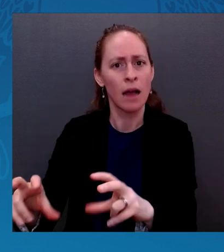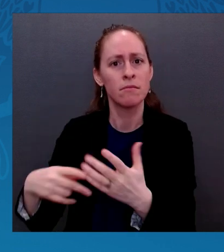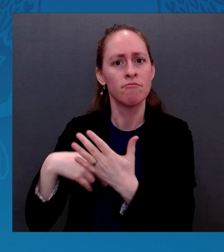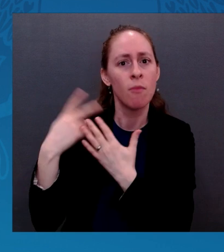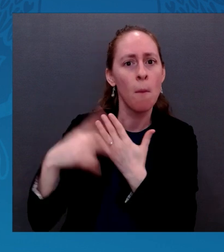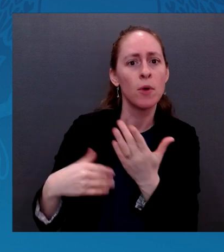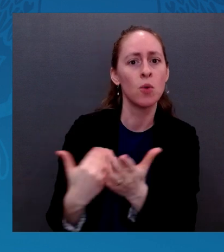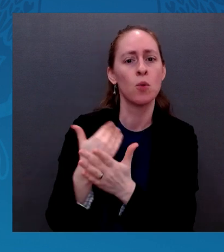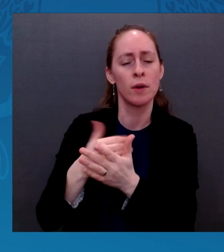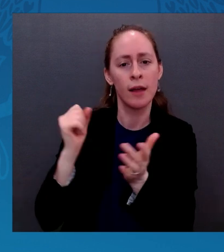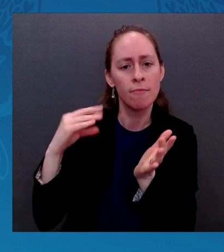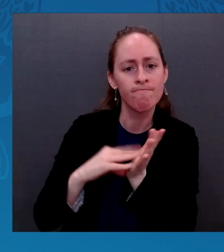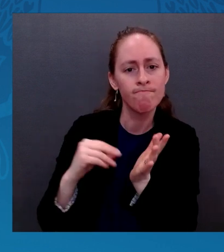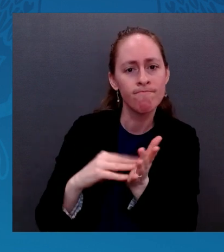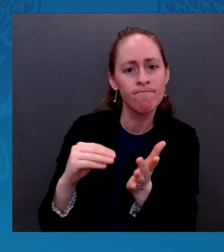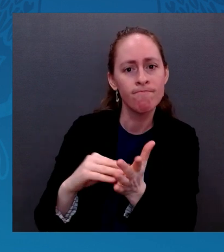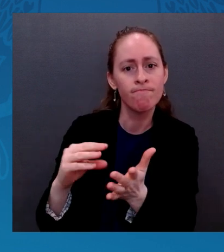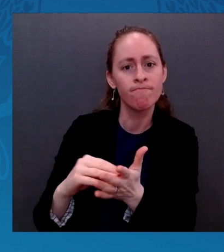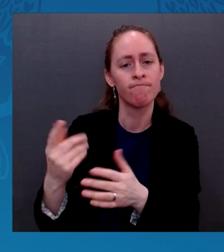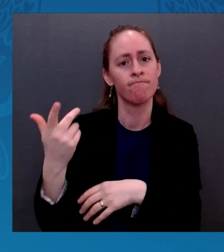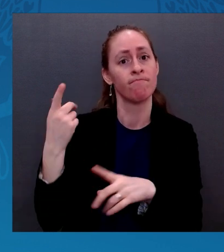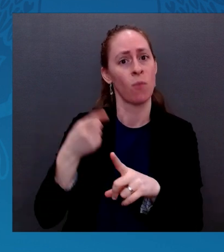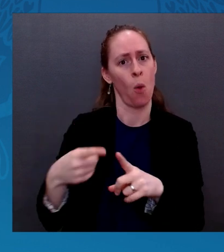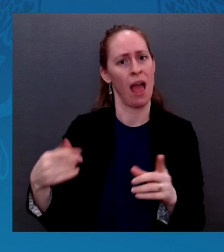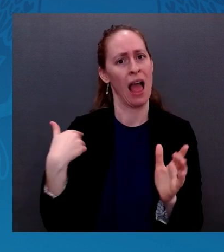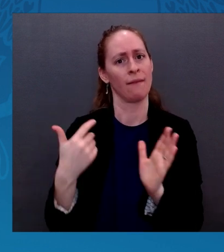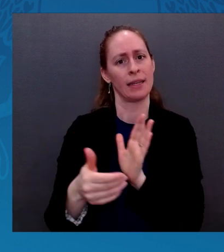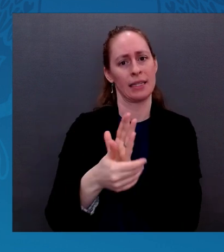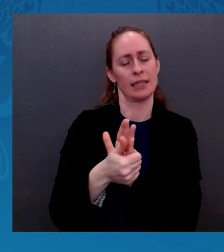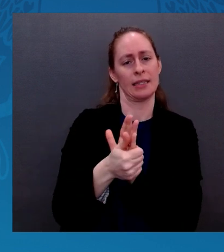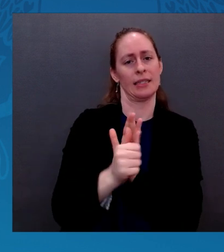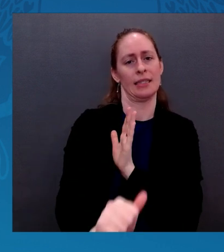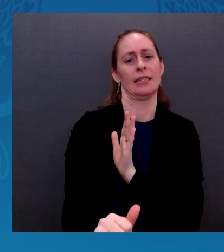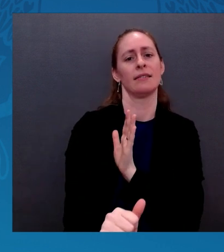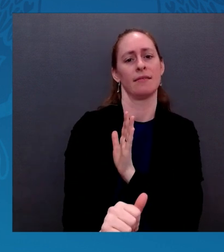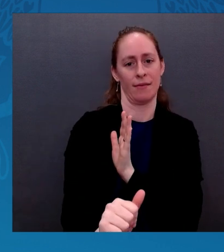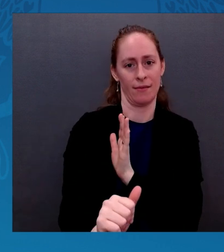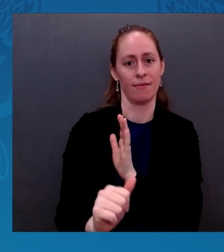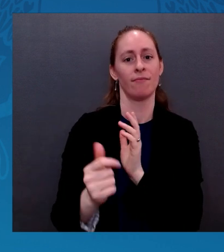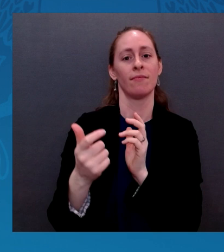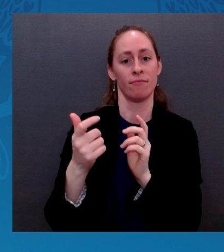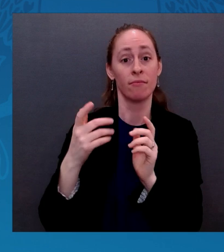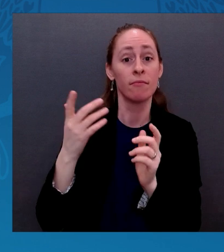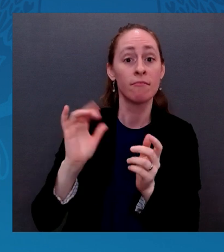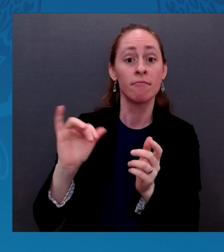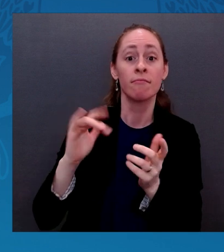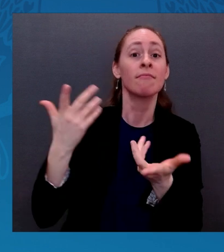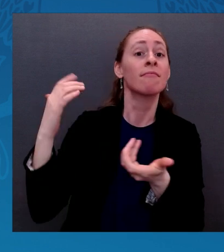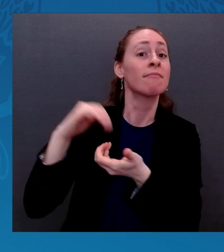who are some of the best equipped traditionally, historically and currently to create the apprenticeships